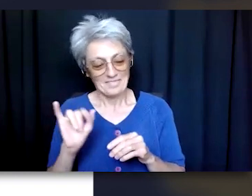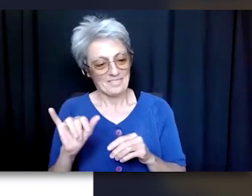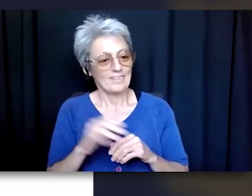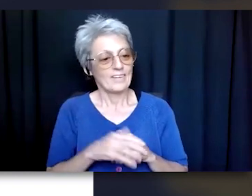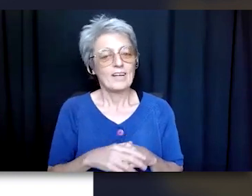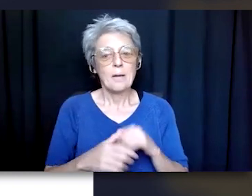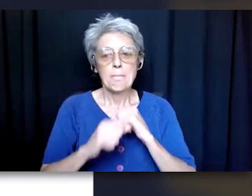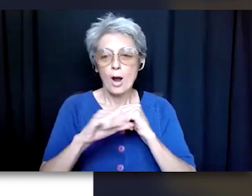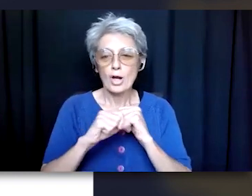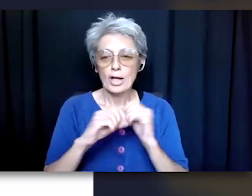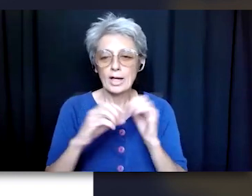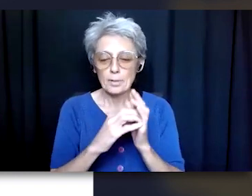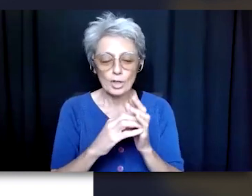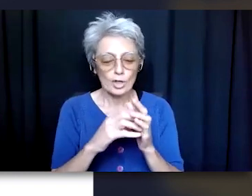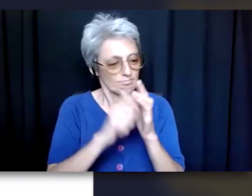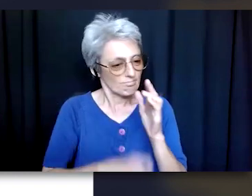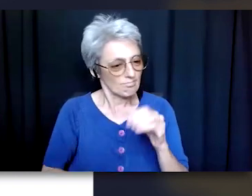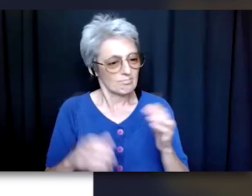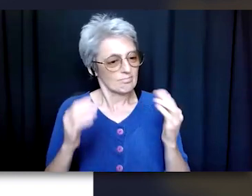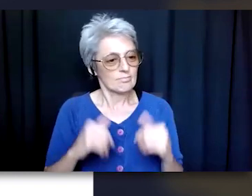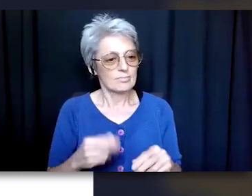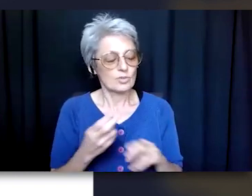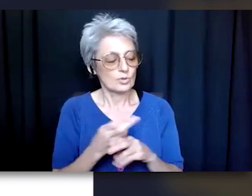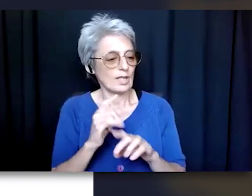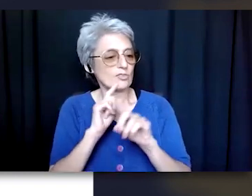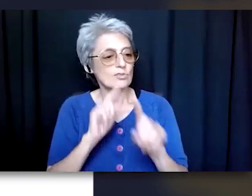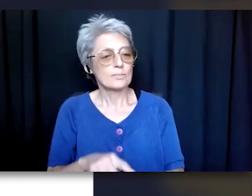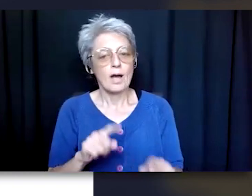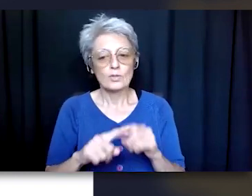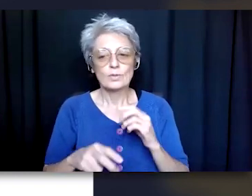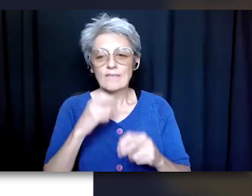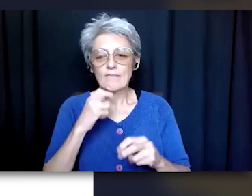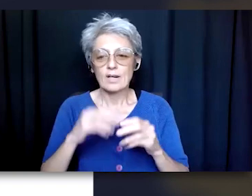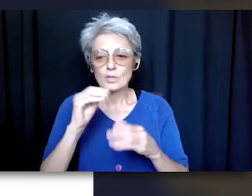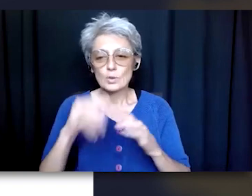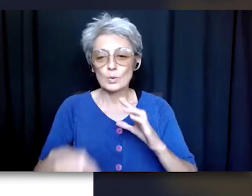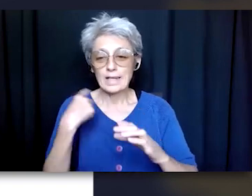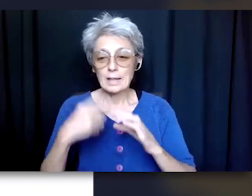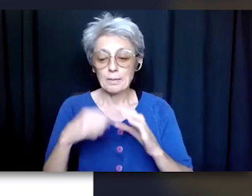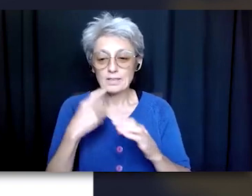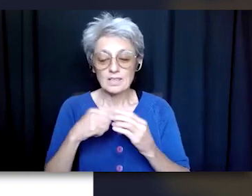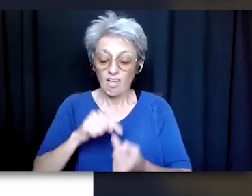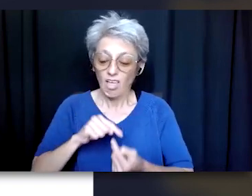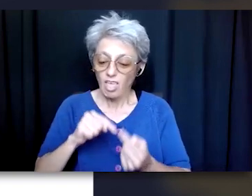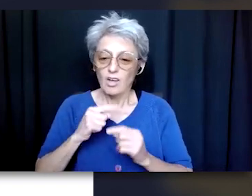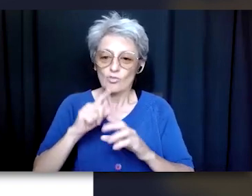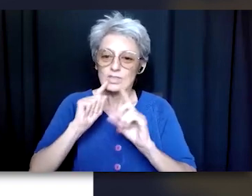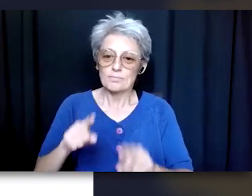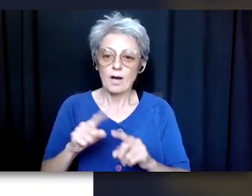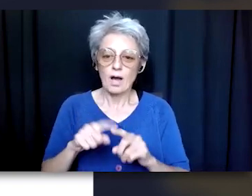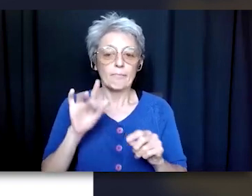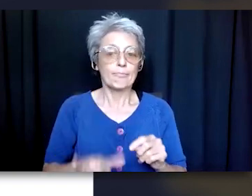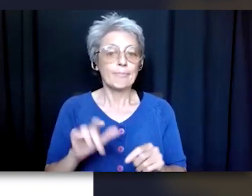used it to respond to difficult student emails. Here’s the thing, there is always, I think,